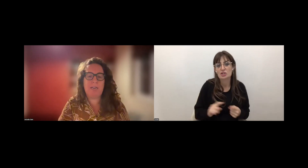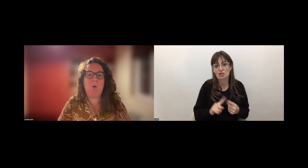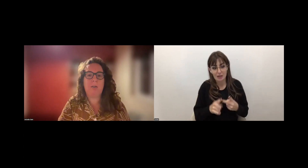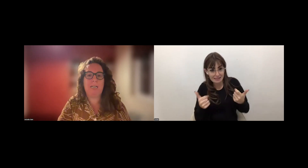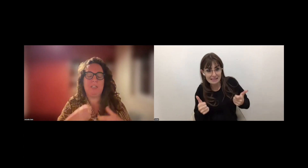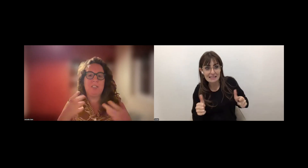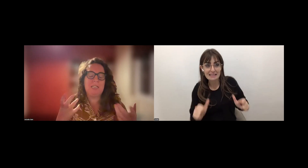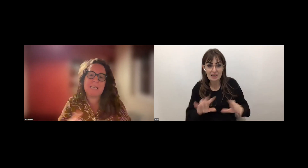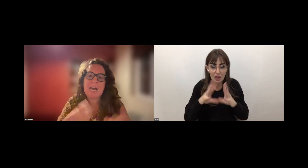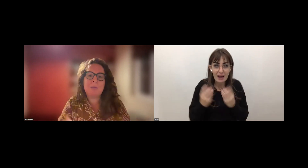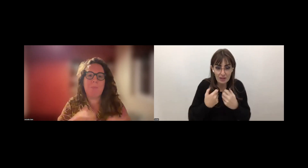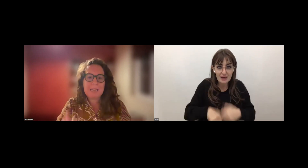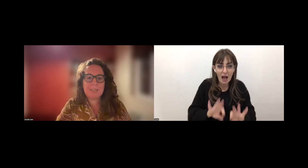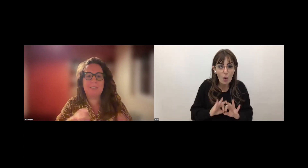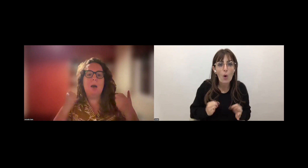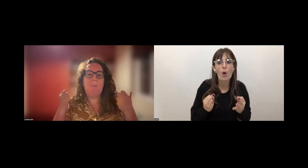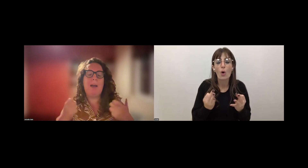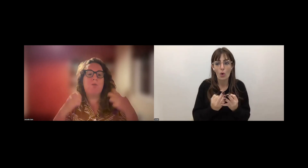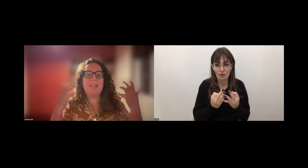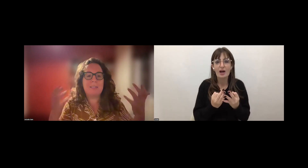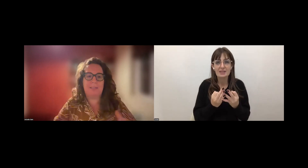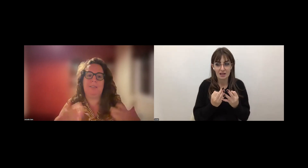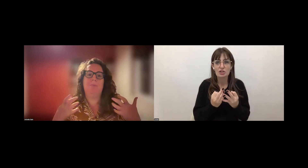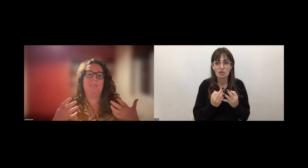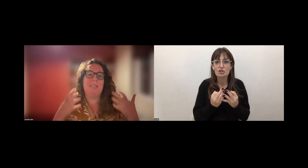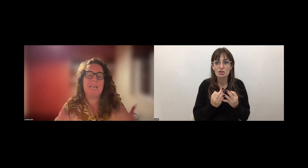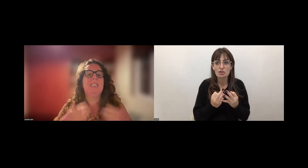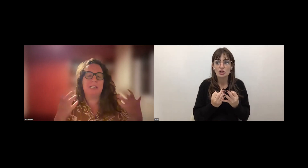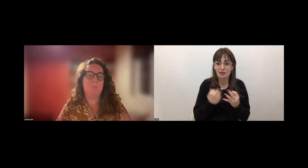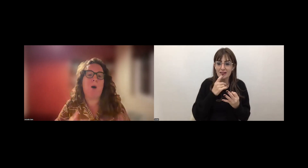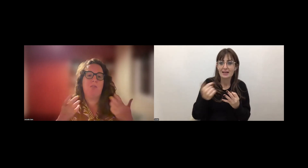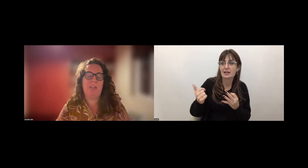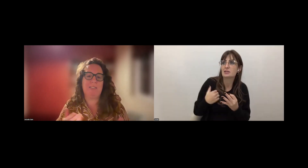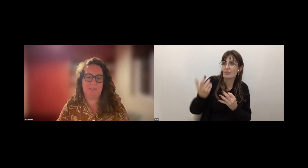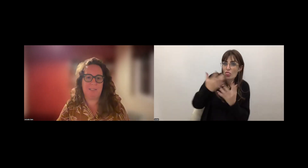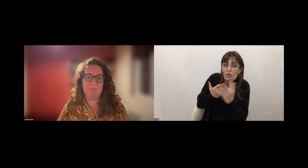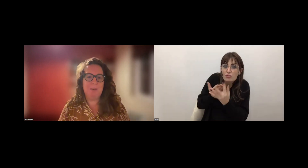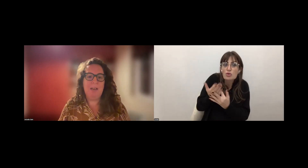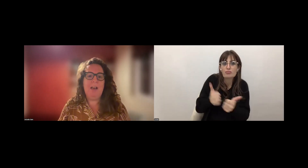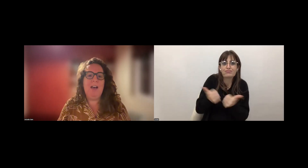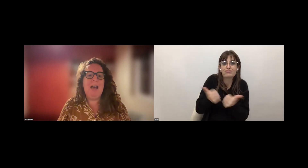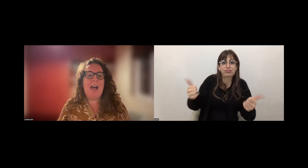in our organisations is underpinned by great systems and data is part of that system.